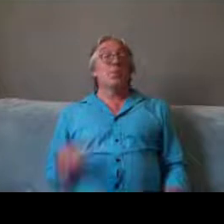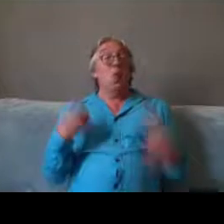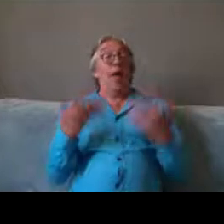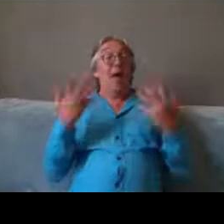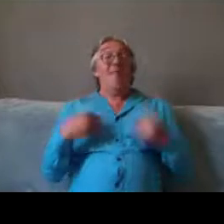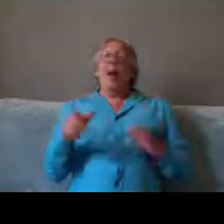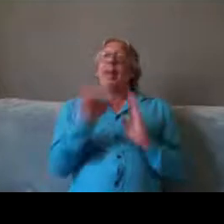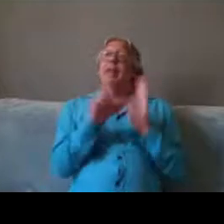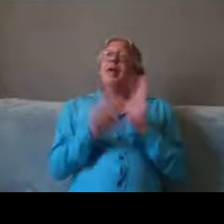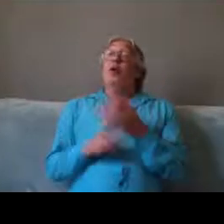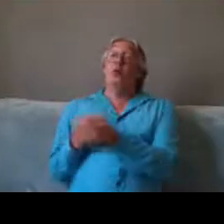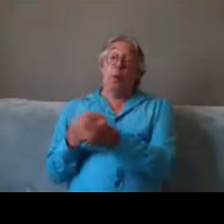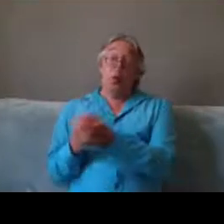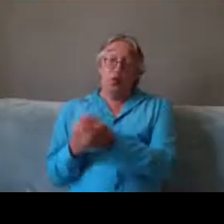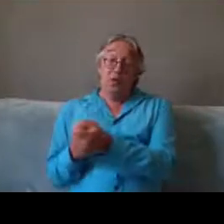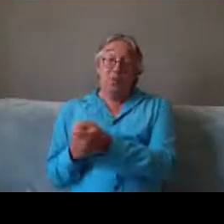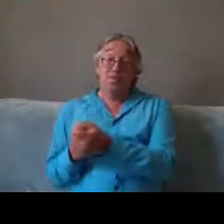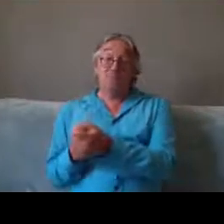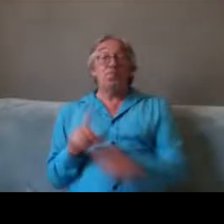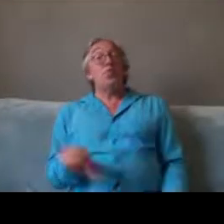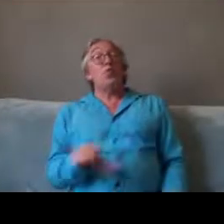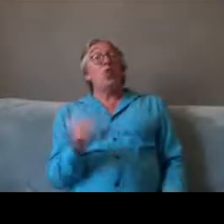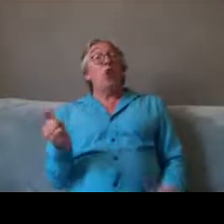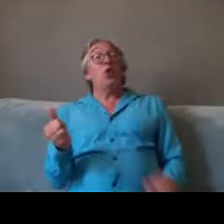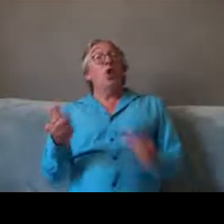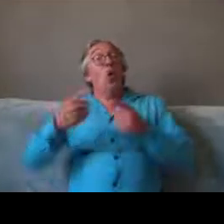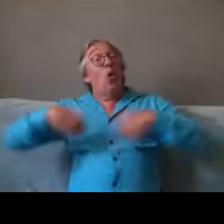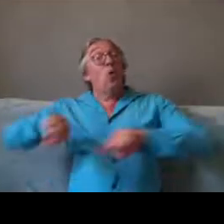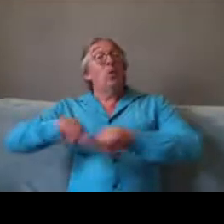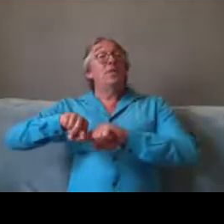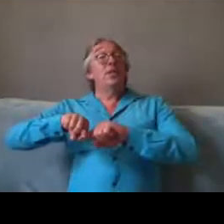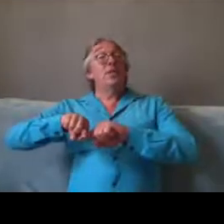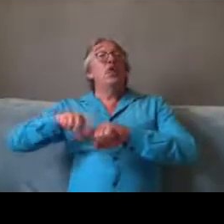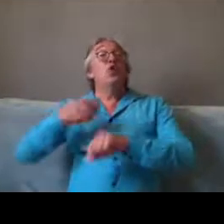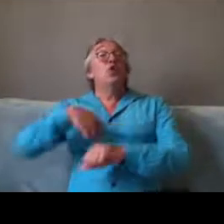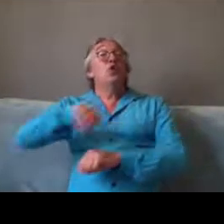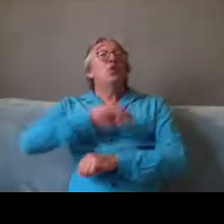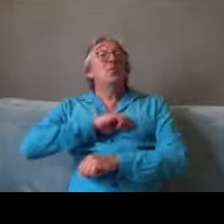Indeed, very impressive programme with so many opportunities.